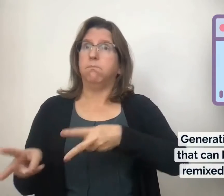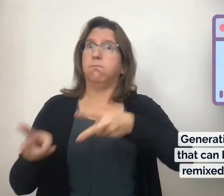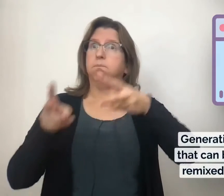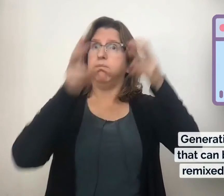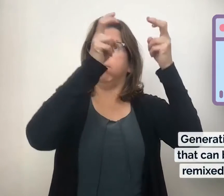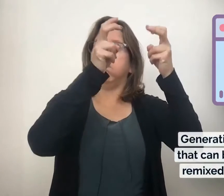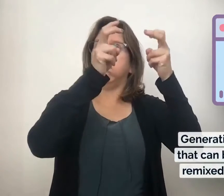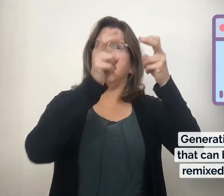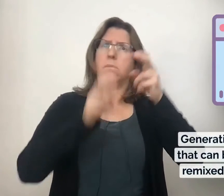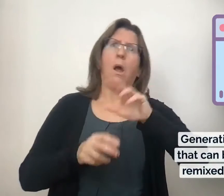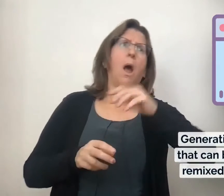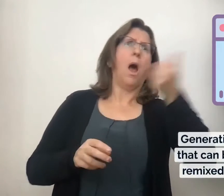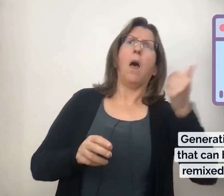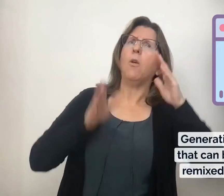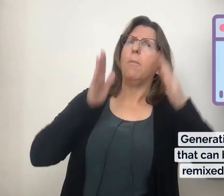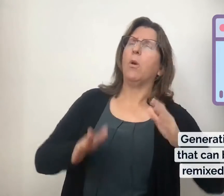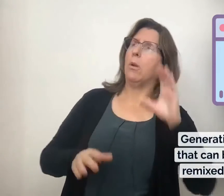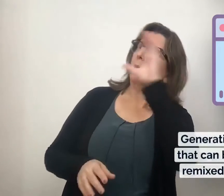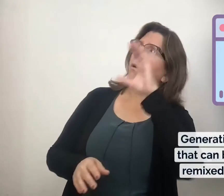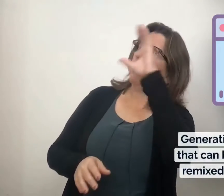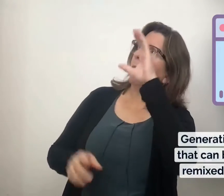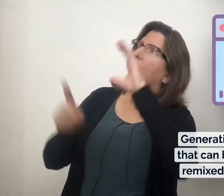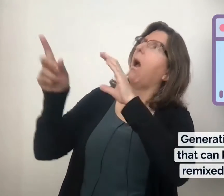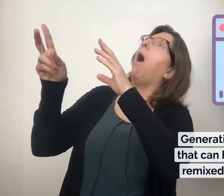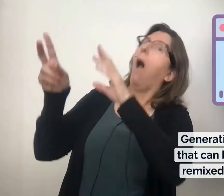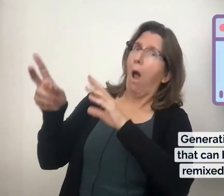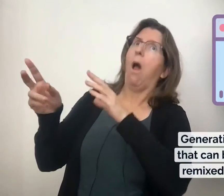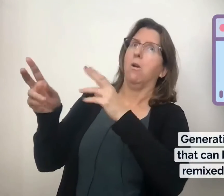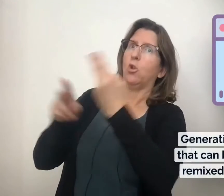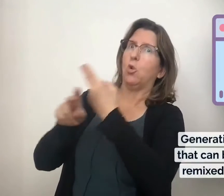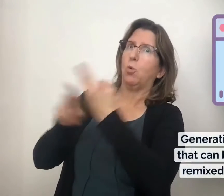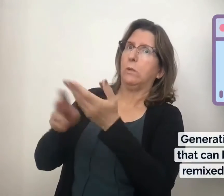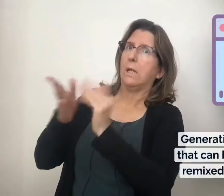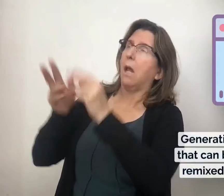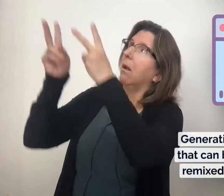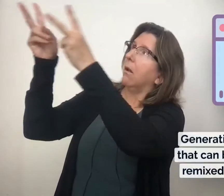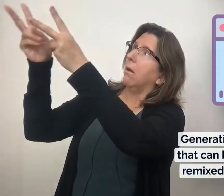is available as an OER - open education resource-